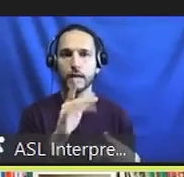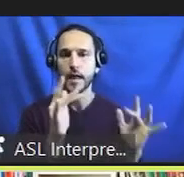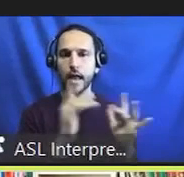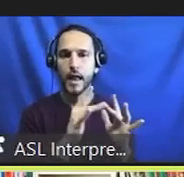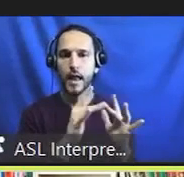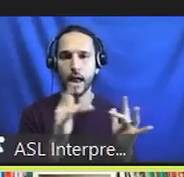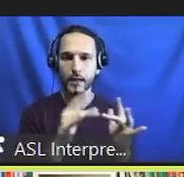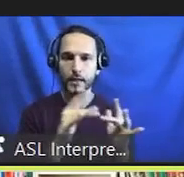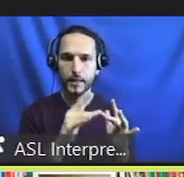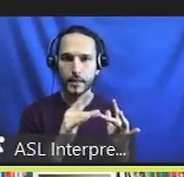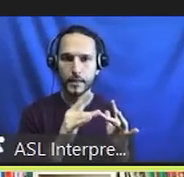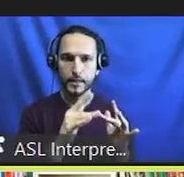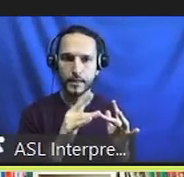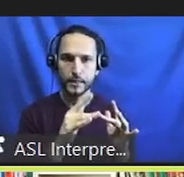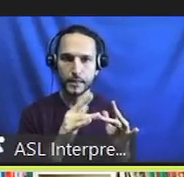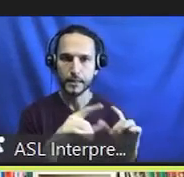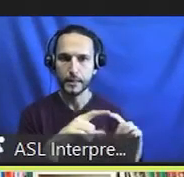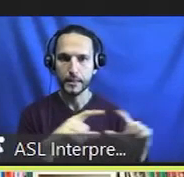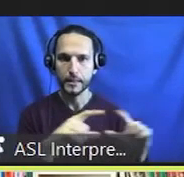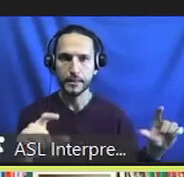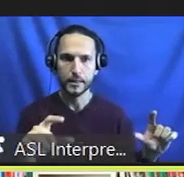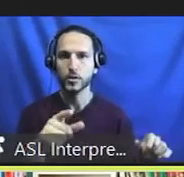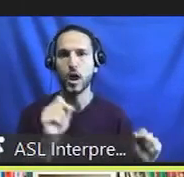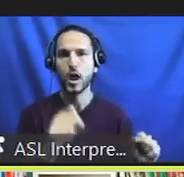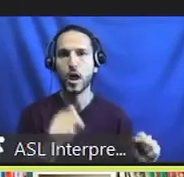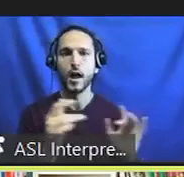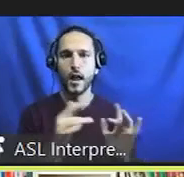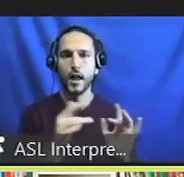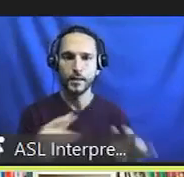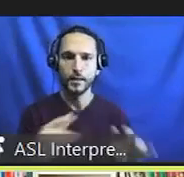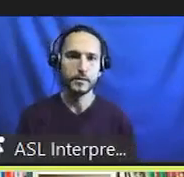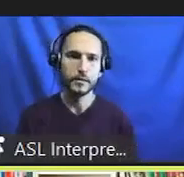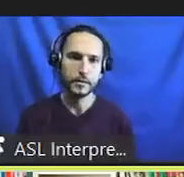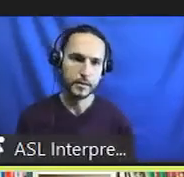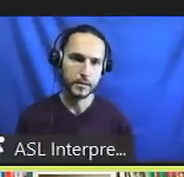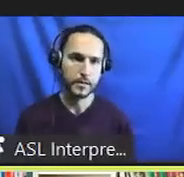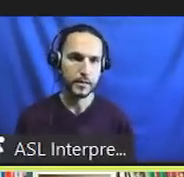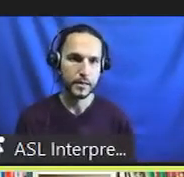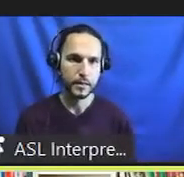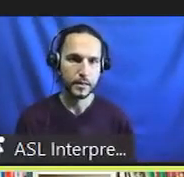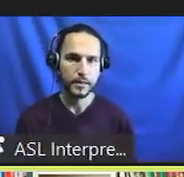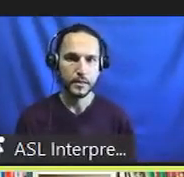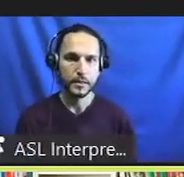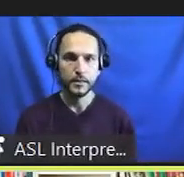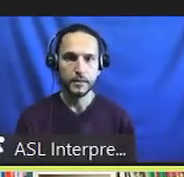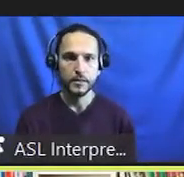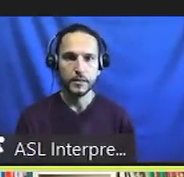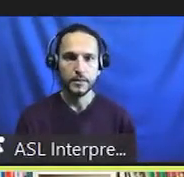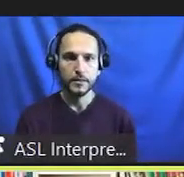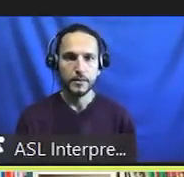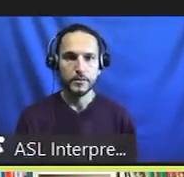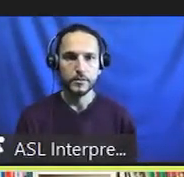So please feel free to contact any of us. Ask us questions.